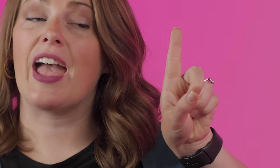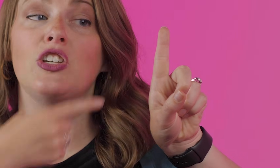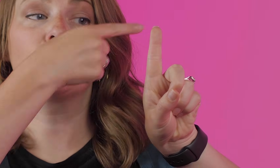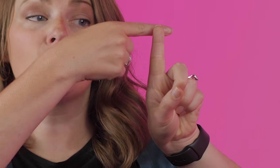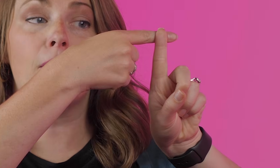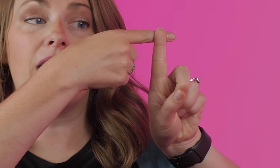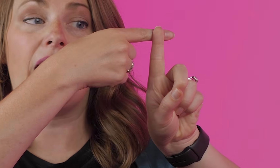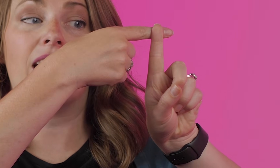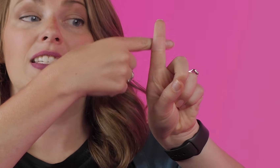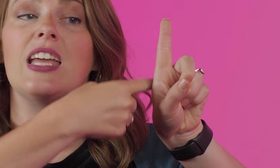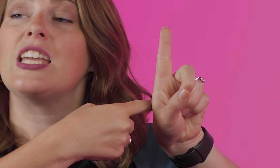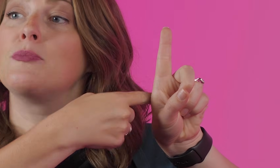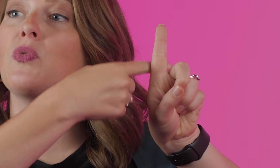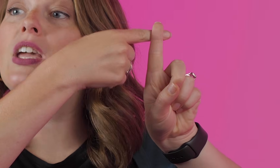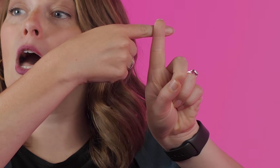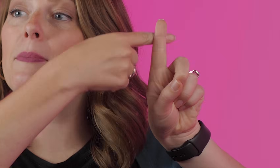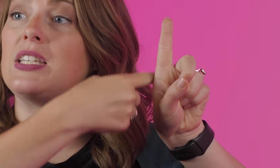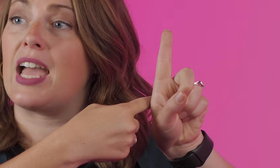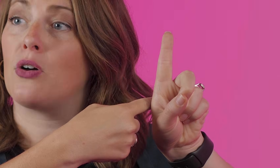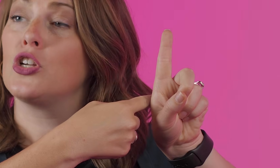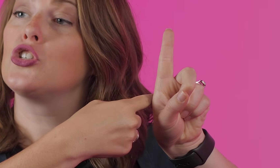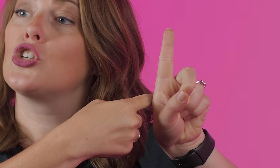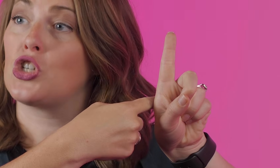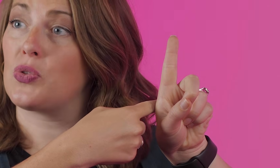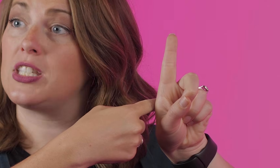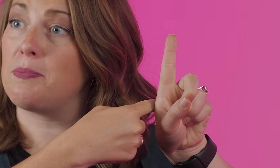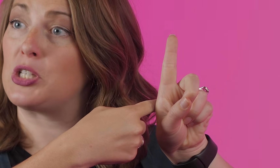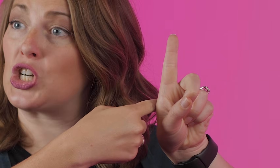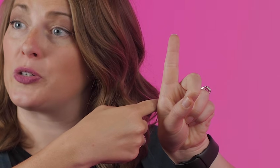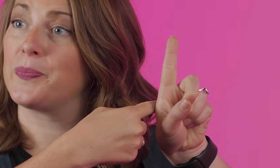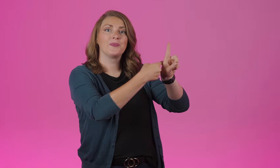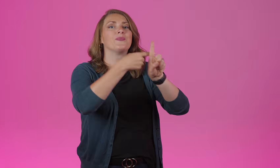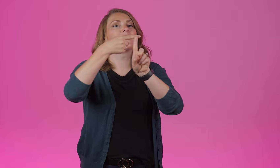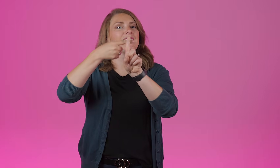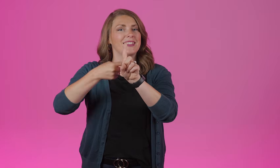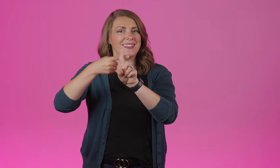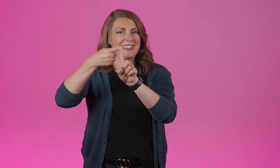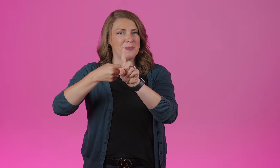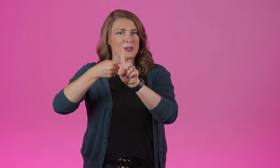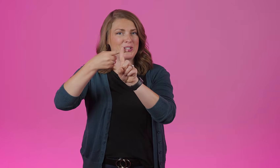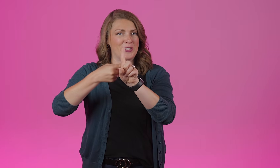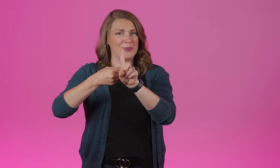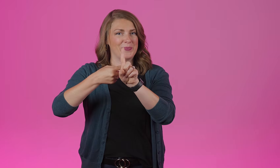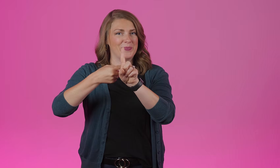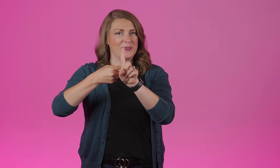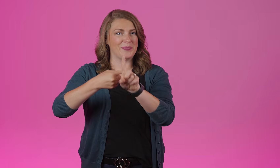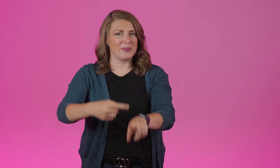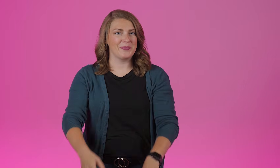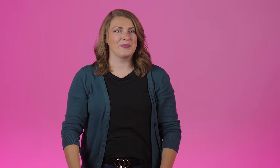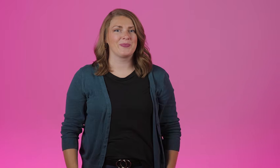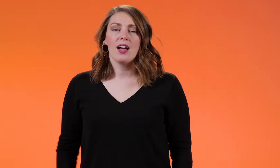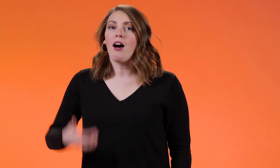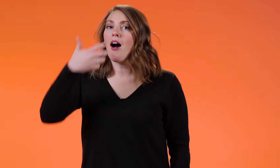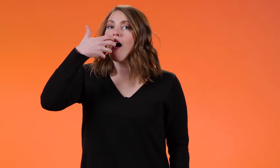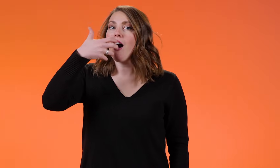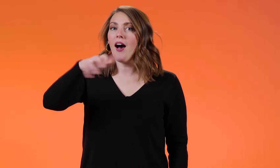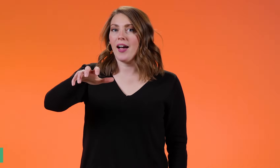and your dominant hand is moving up and down to show the temperature 'temperature.' 'Hot,